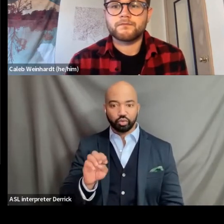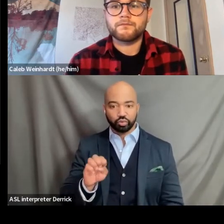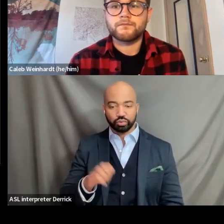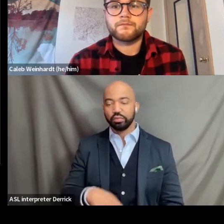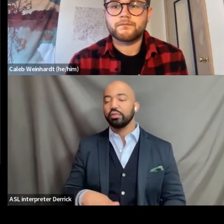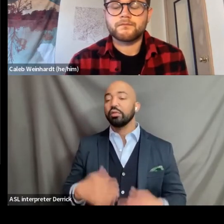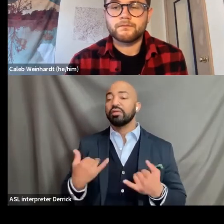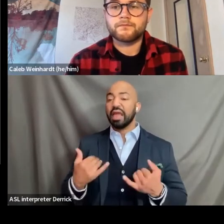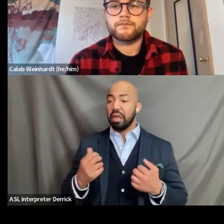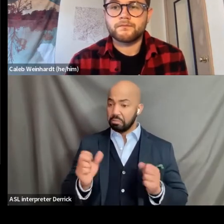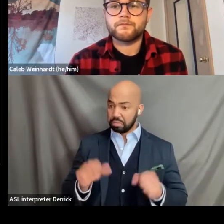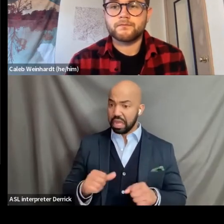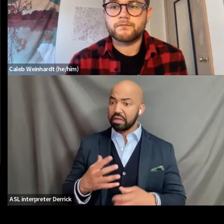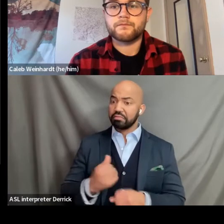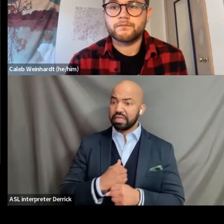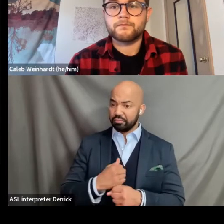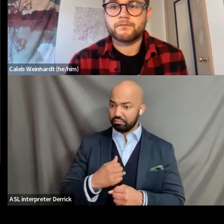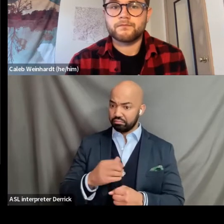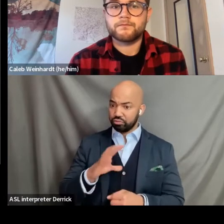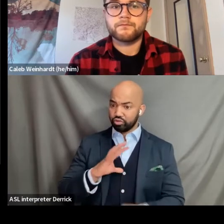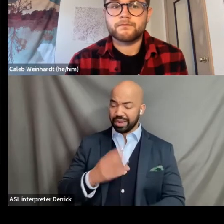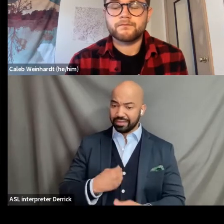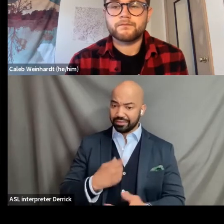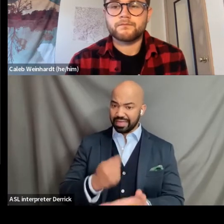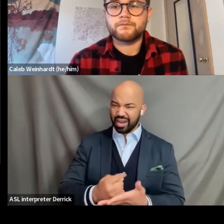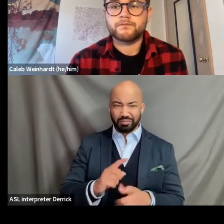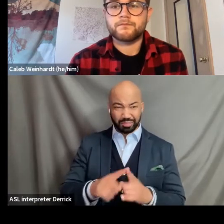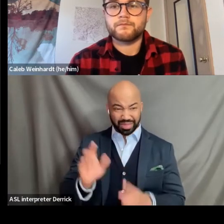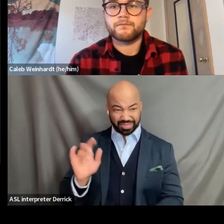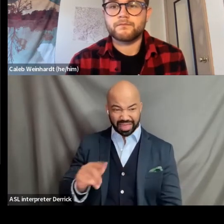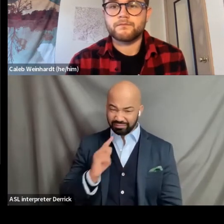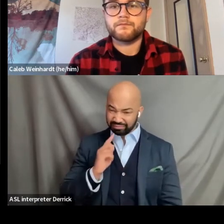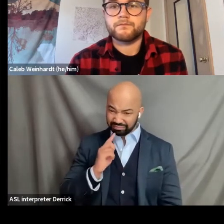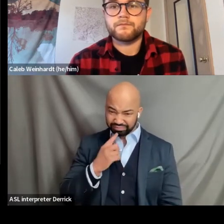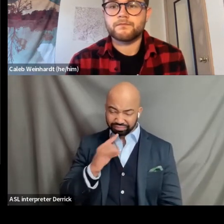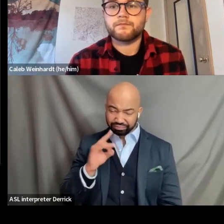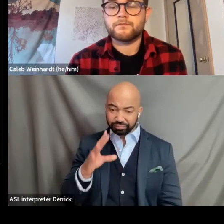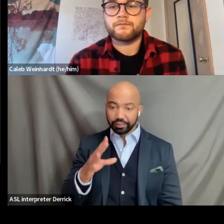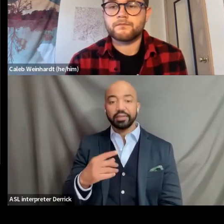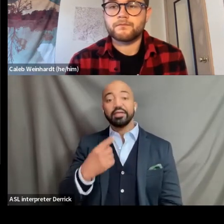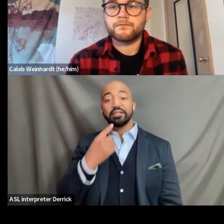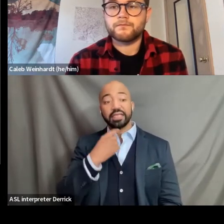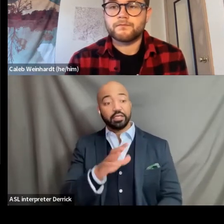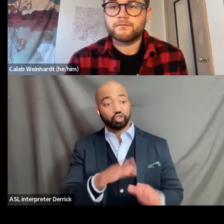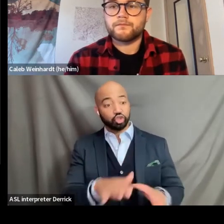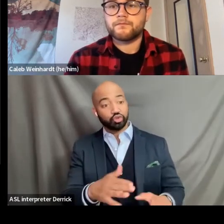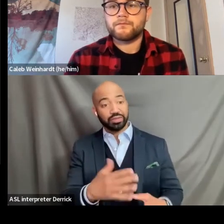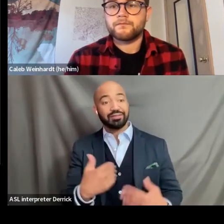but that's a pretty severe thing for somebody to say that children accessing trans-affirming care,